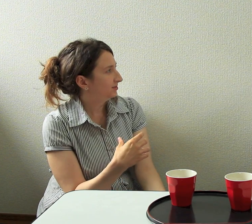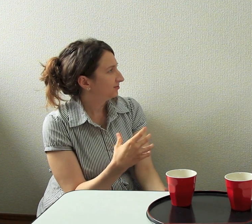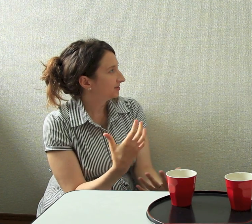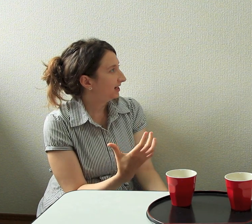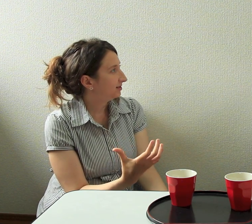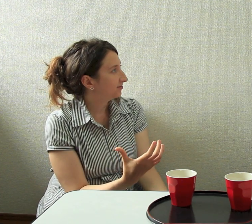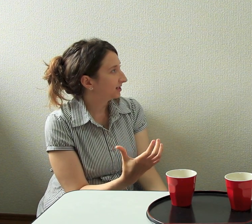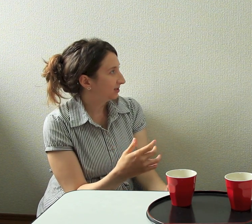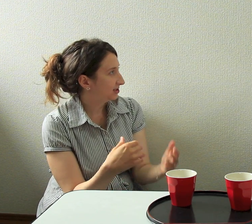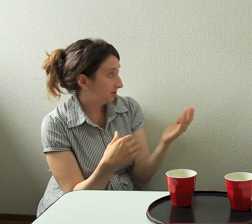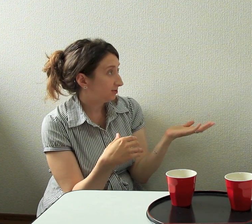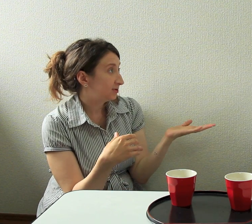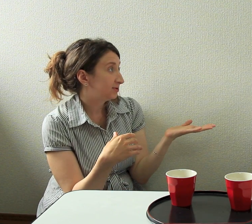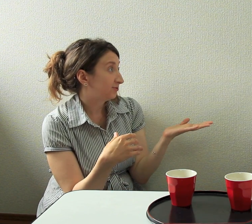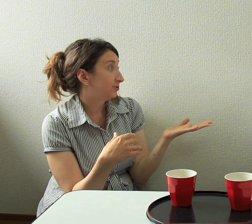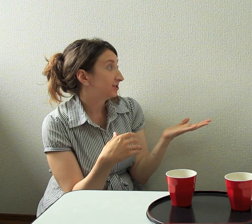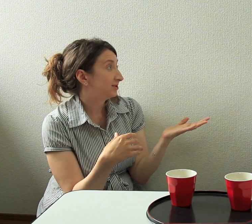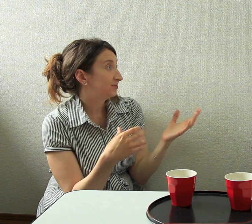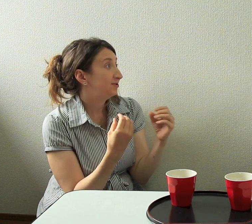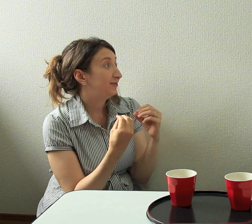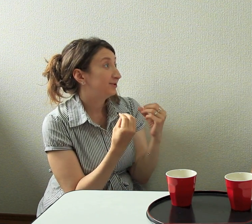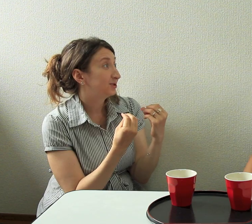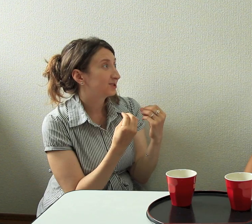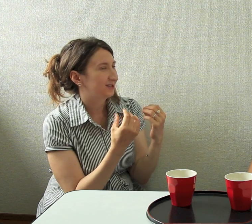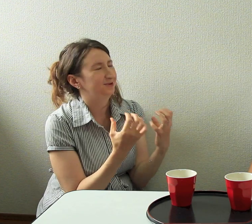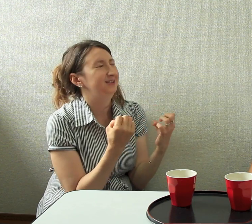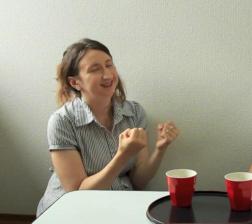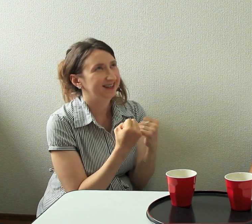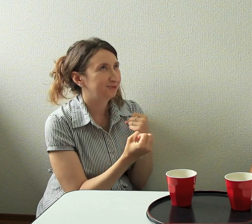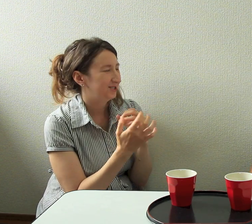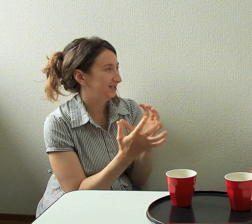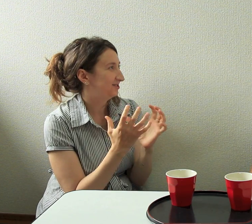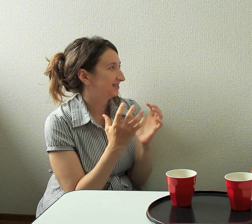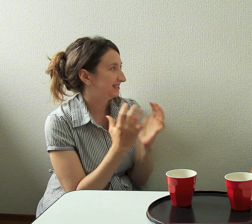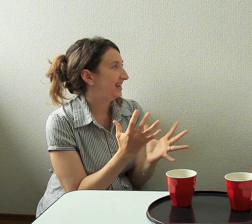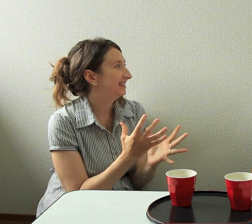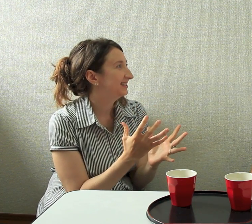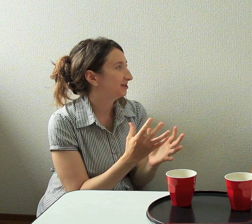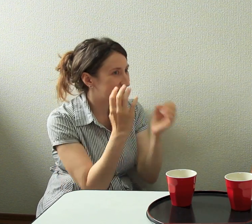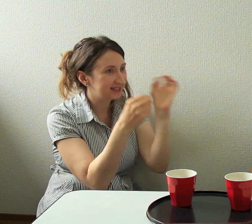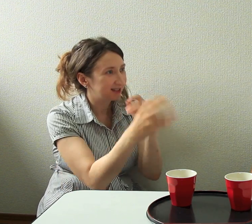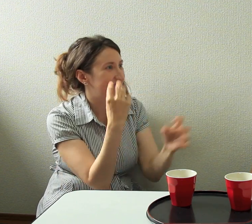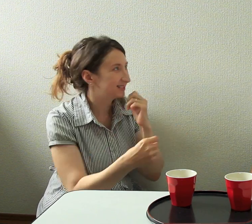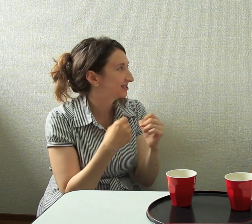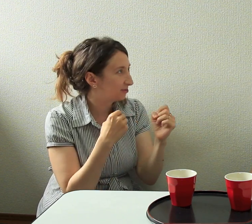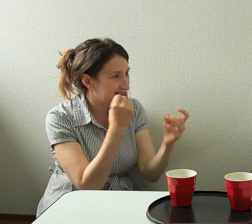tired of Sign Language, because you can also use your voice did you ever feel that you wish you could say it, instead of Signing?